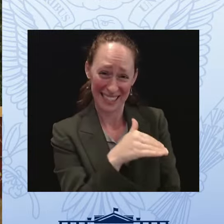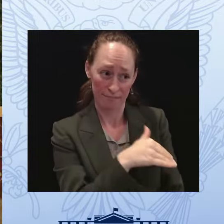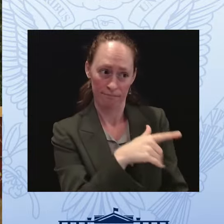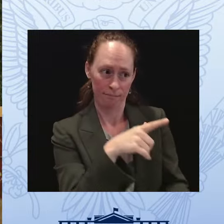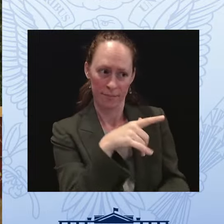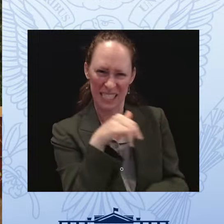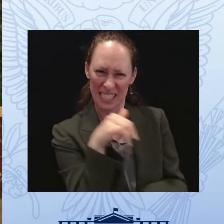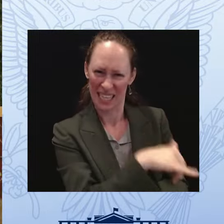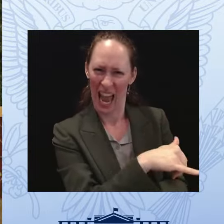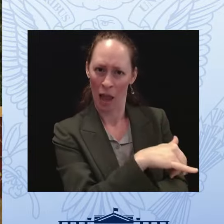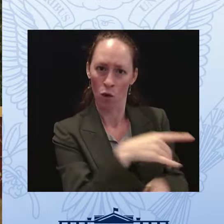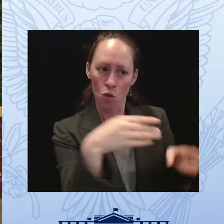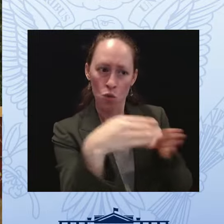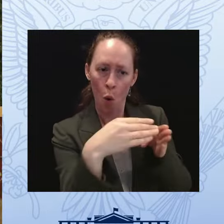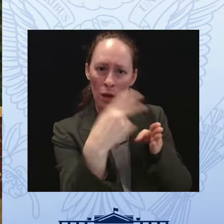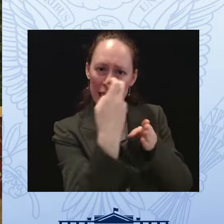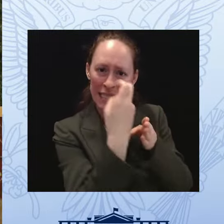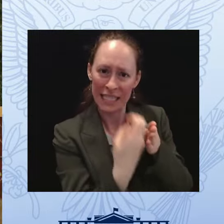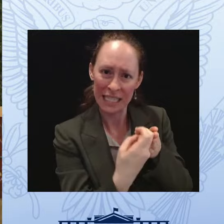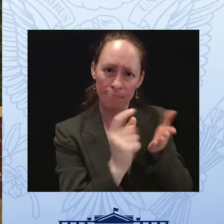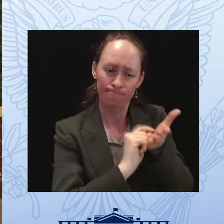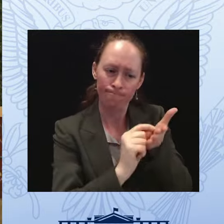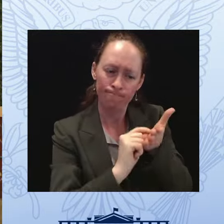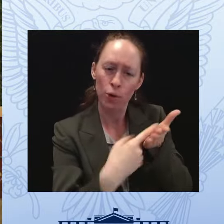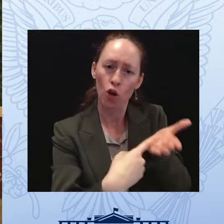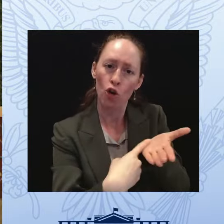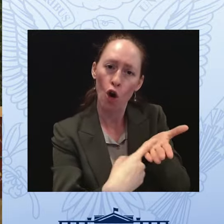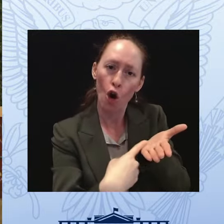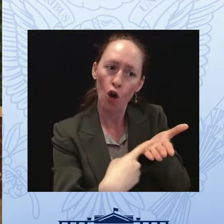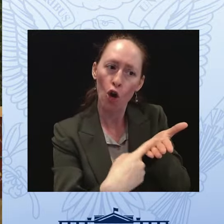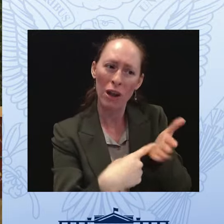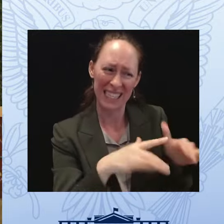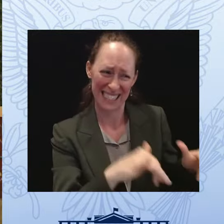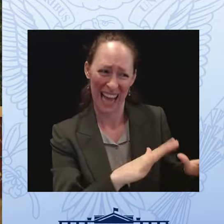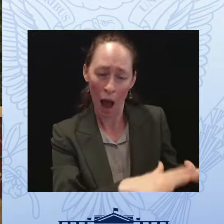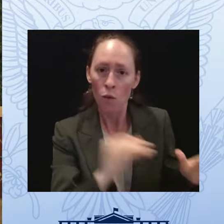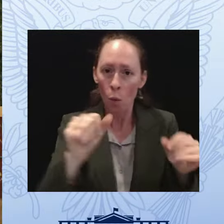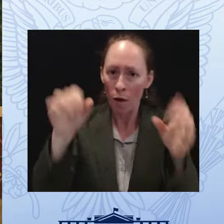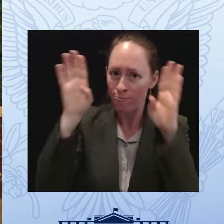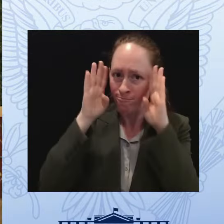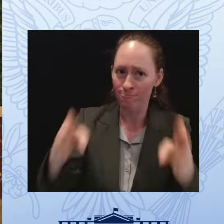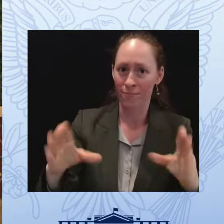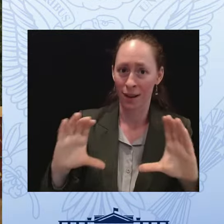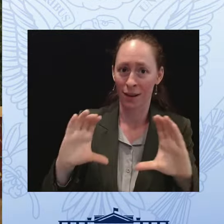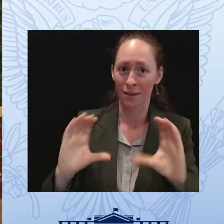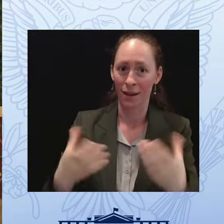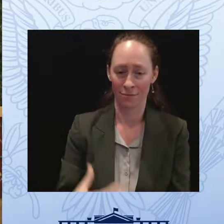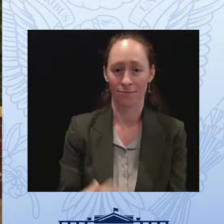as I saw her looking at him nervously, you know, just praying that he'd make it through the class.